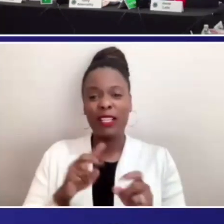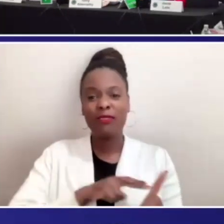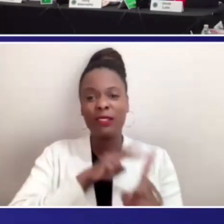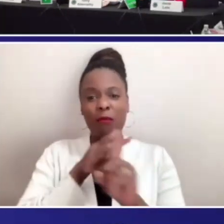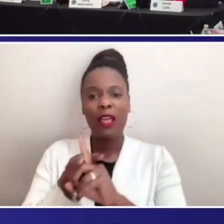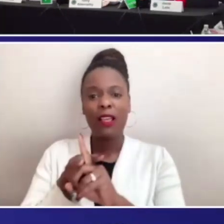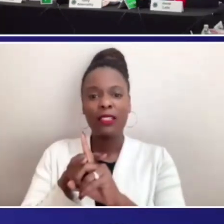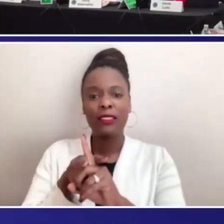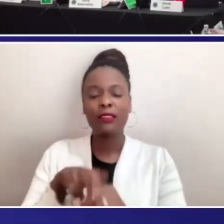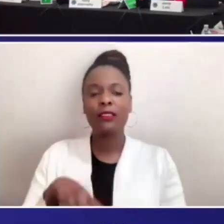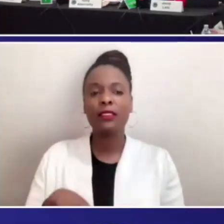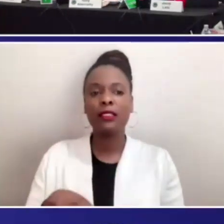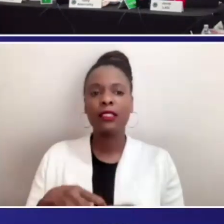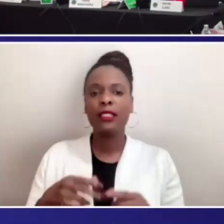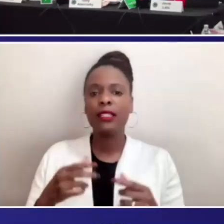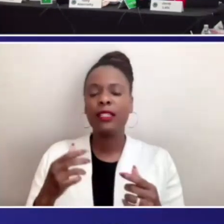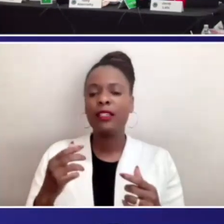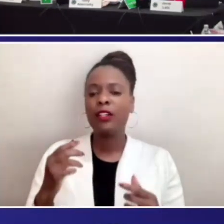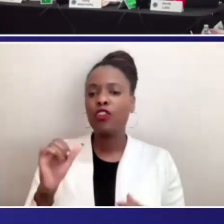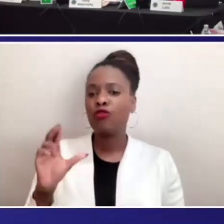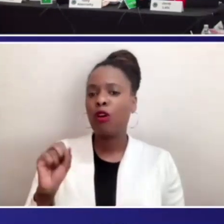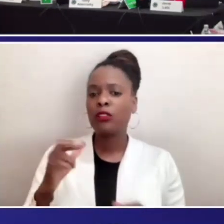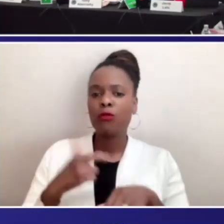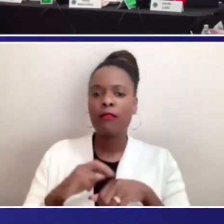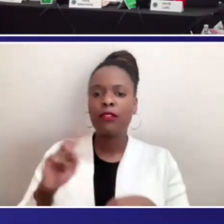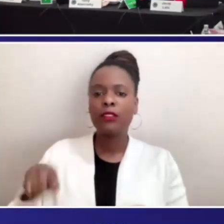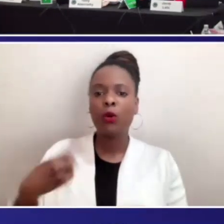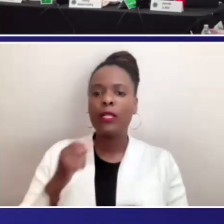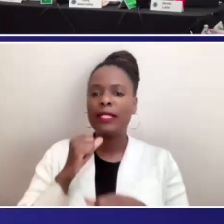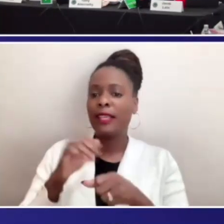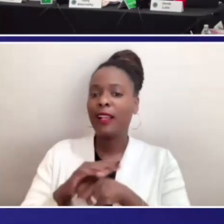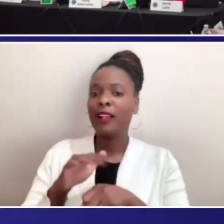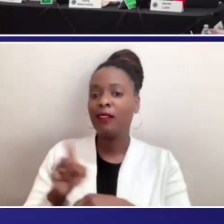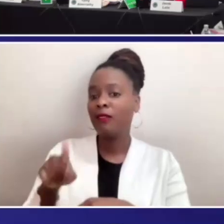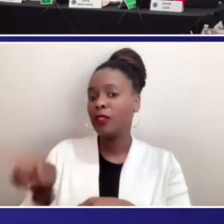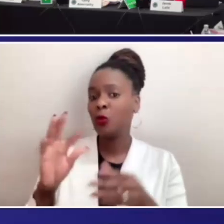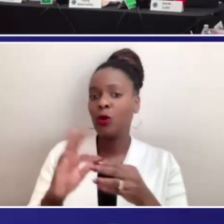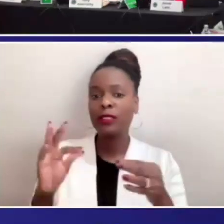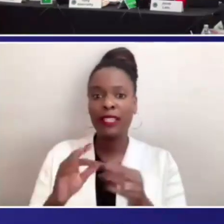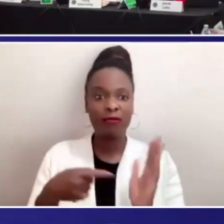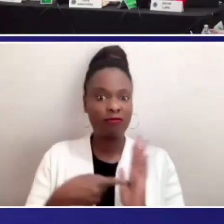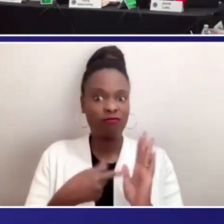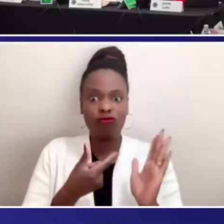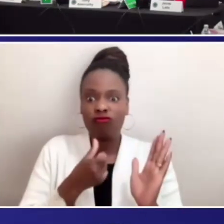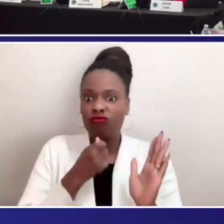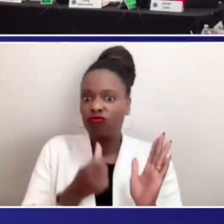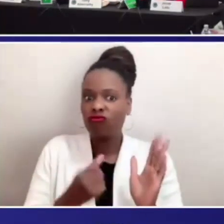Just simply cross-referencing isn't enough because as you guys pointed out, that section didn't really do much before. So we have to make sure that, that works